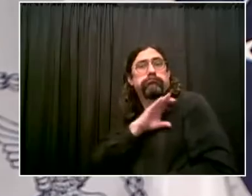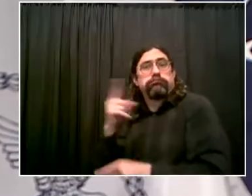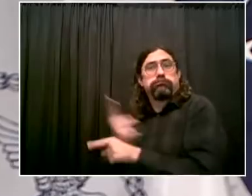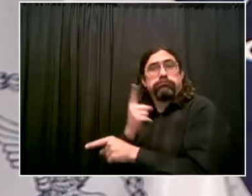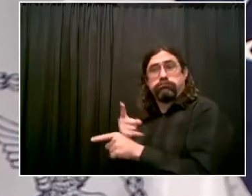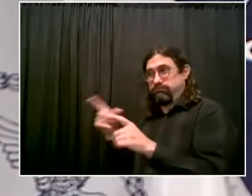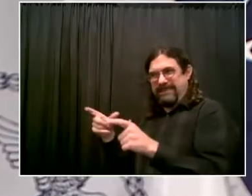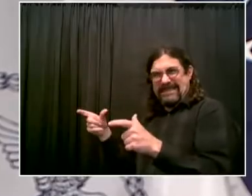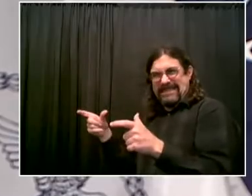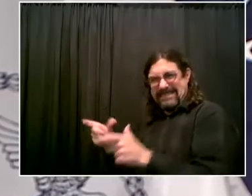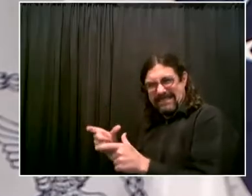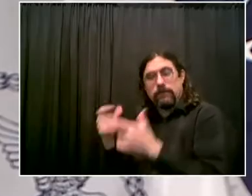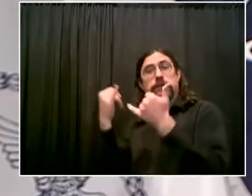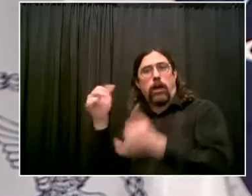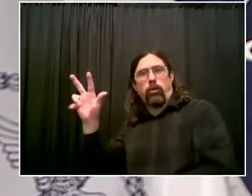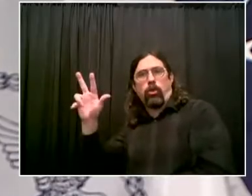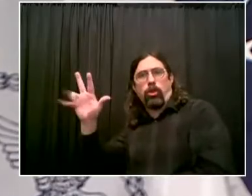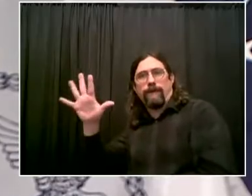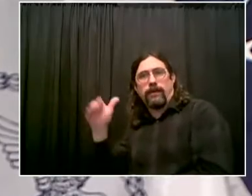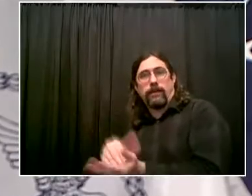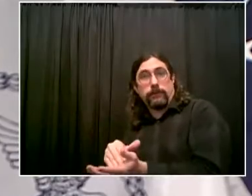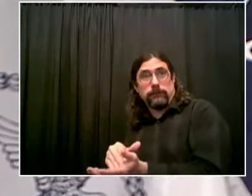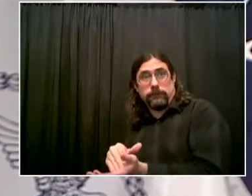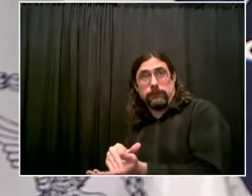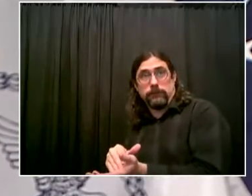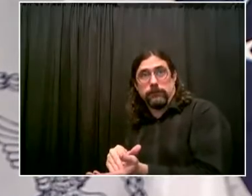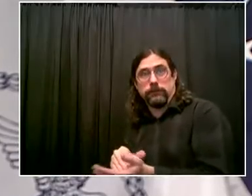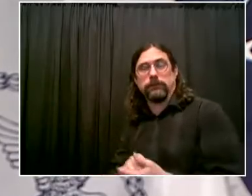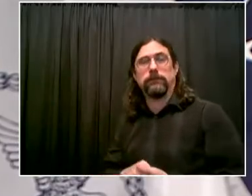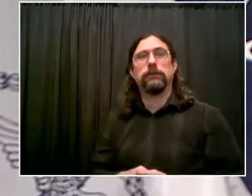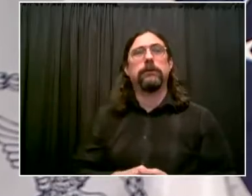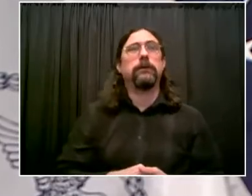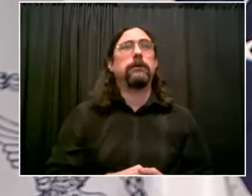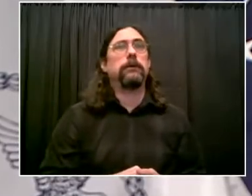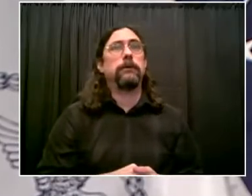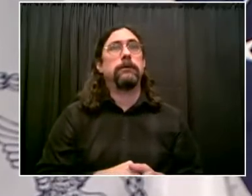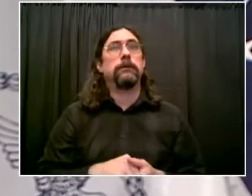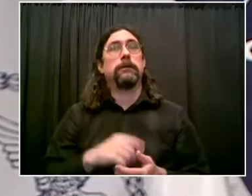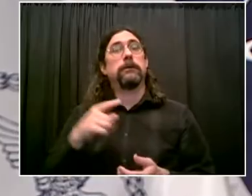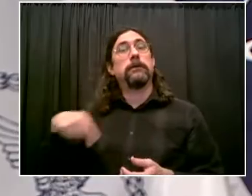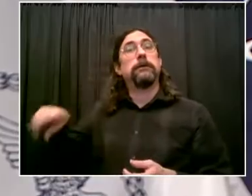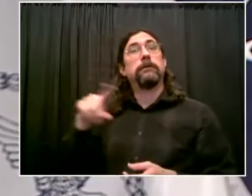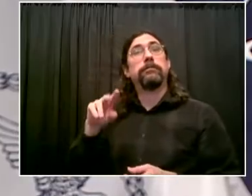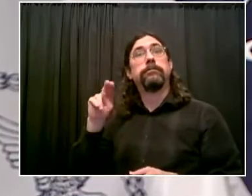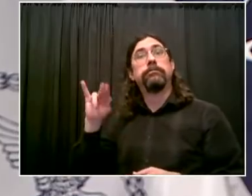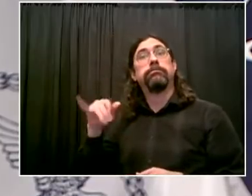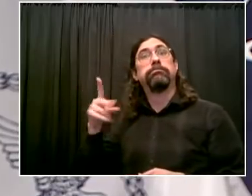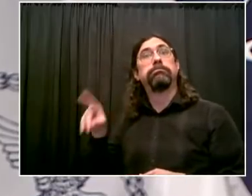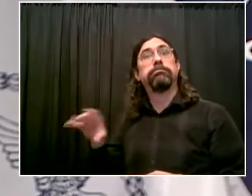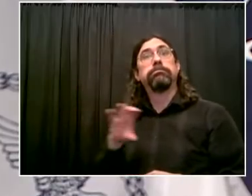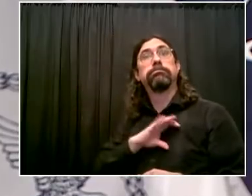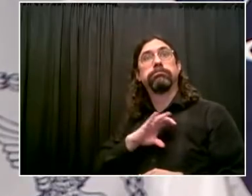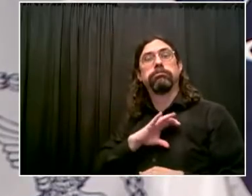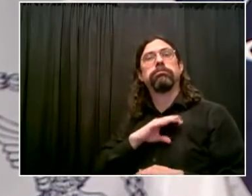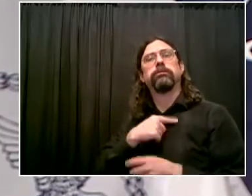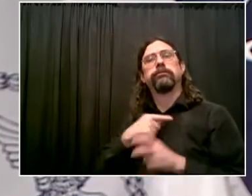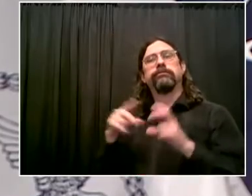BROUGHT DOWN TO ABOUT 35,000, I THINK THAT'S THE GRIHT LEVEL. WE ARE MAKING INVESTMENTS IN YOUNG PEOPLE.